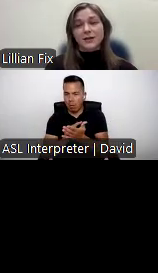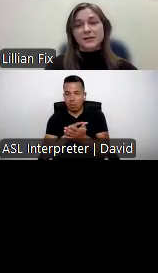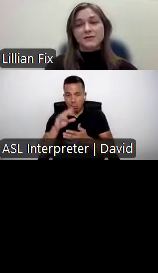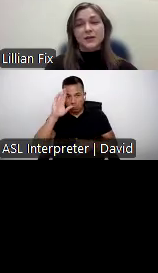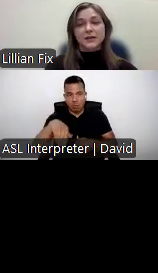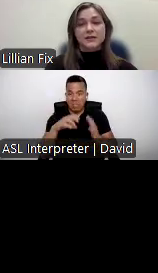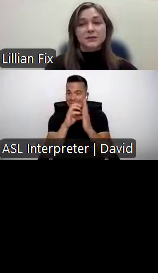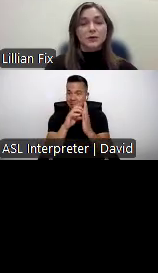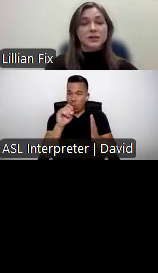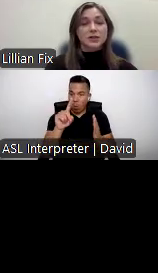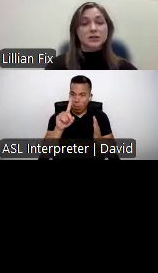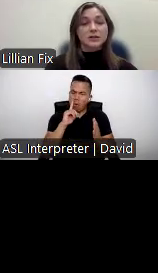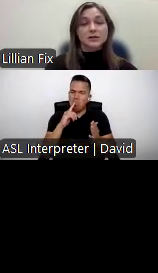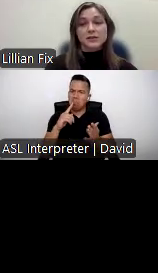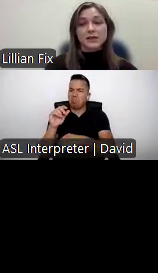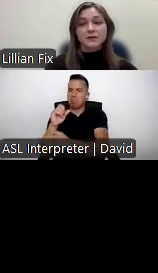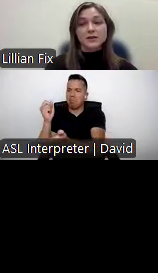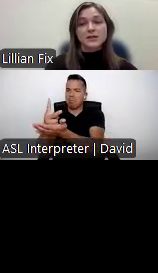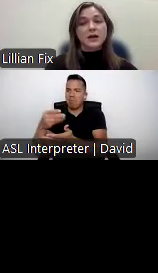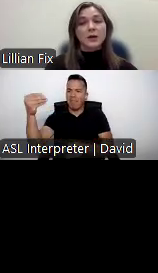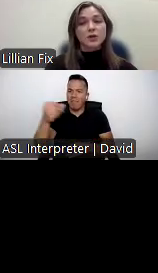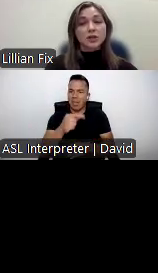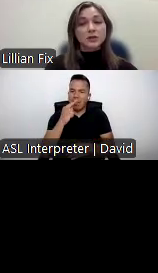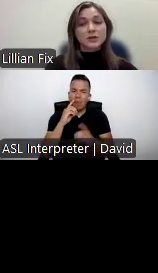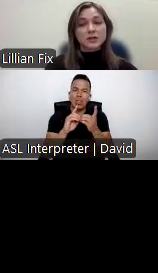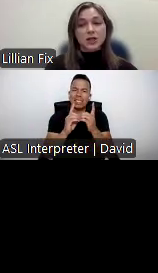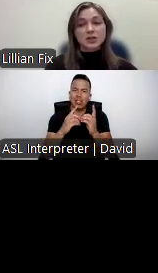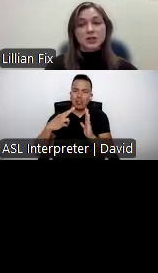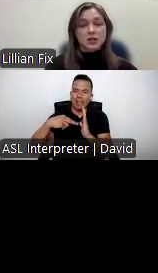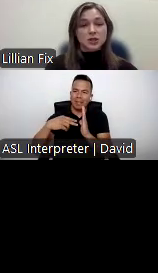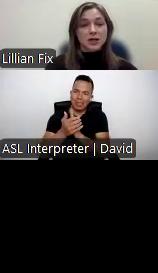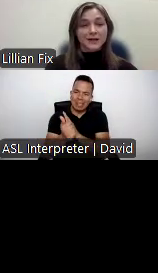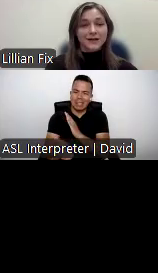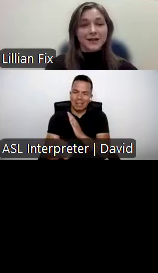authorizes funding to support digital literacy efforts, which includes education and training